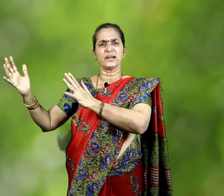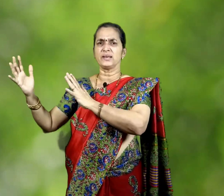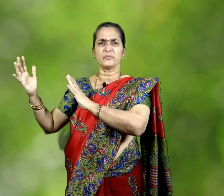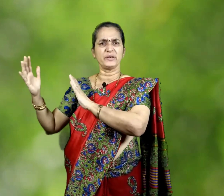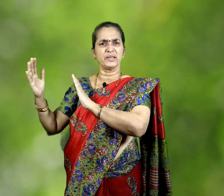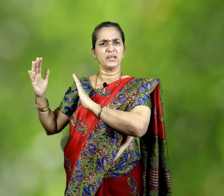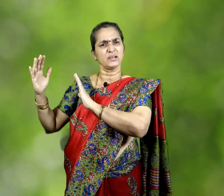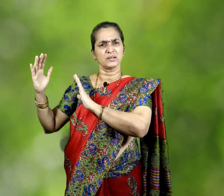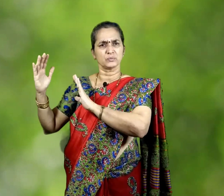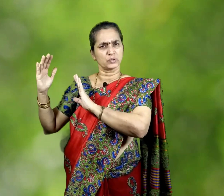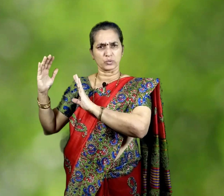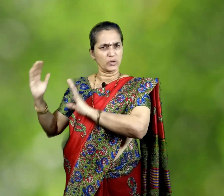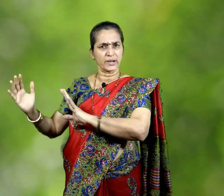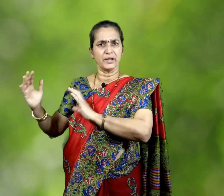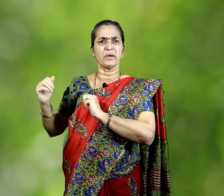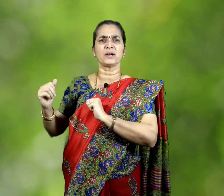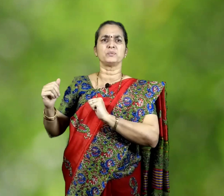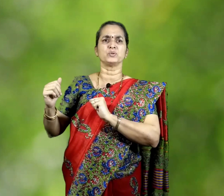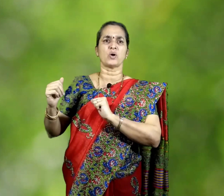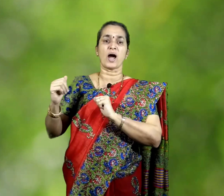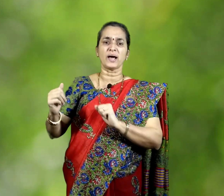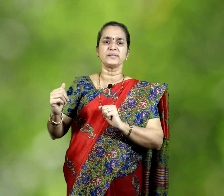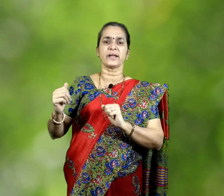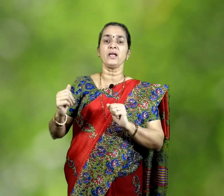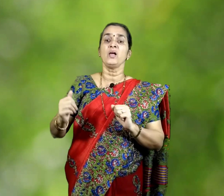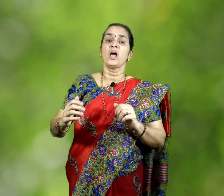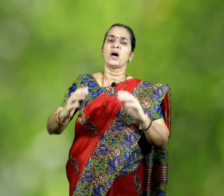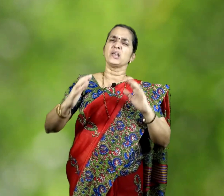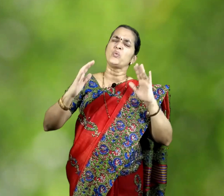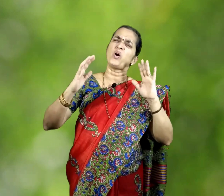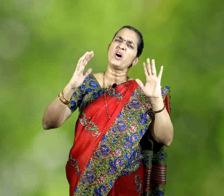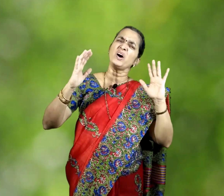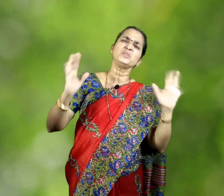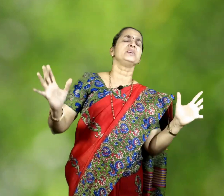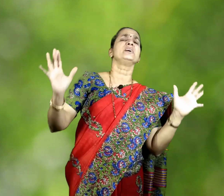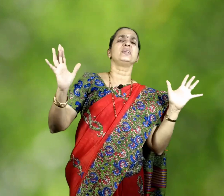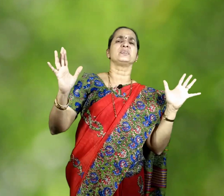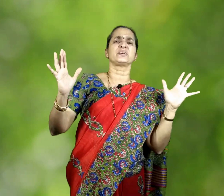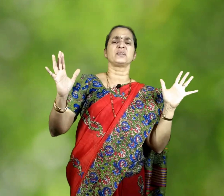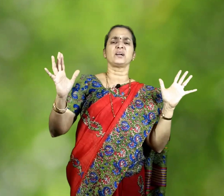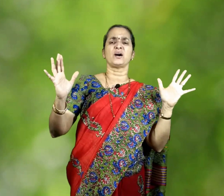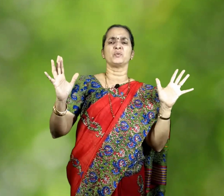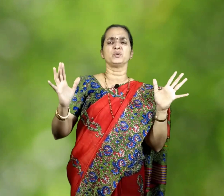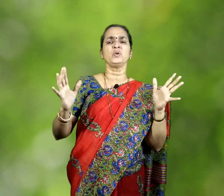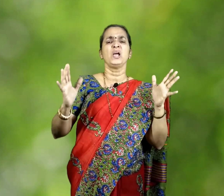in around two weeks BUT